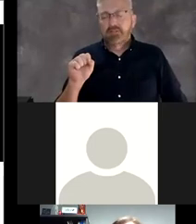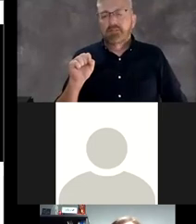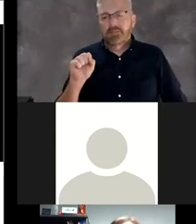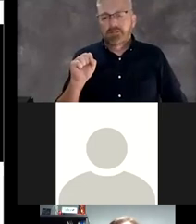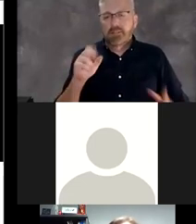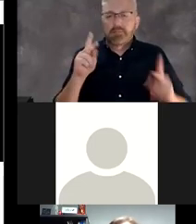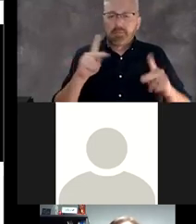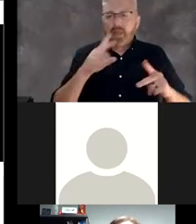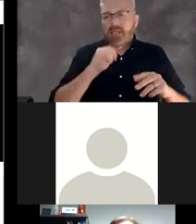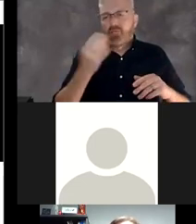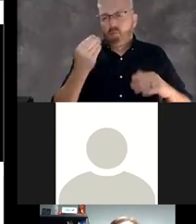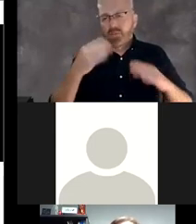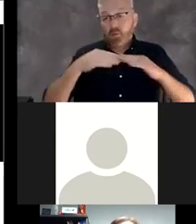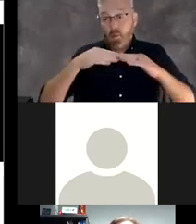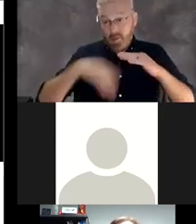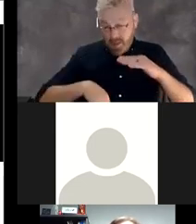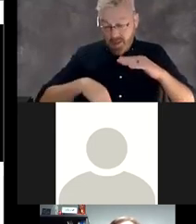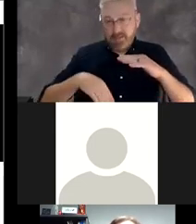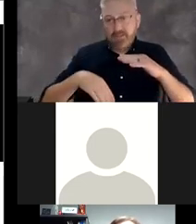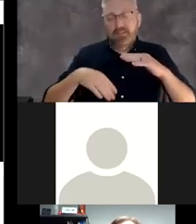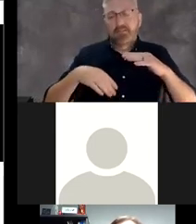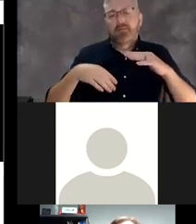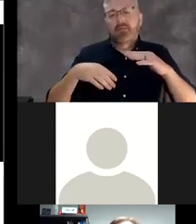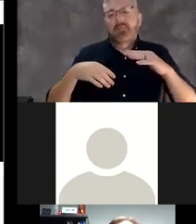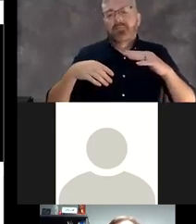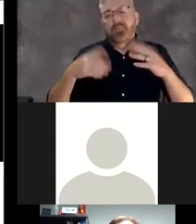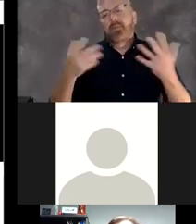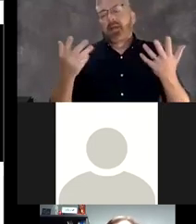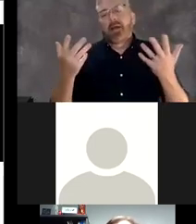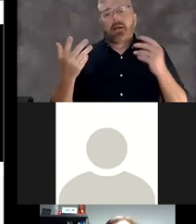14 YEARS OF AGE. YOU KNOW, IT COULD BE SAID THAT